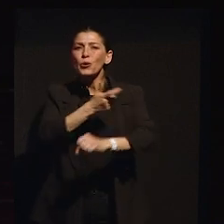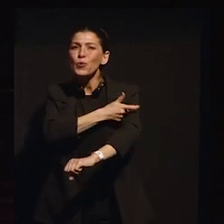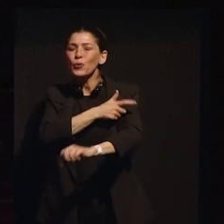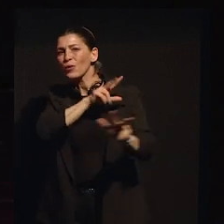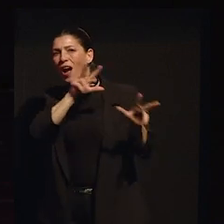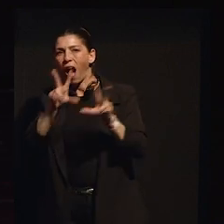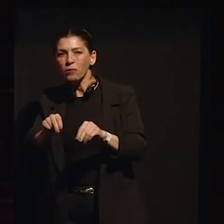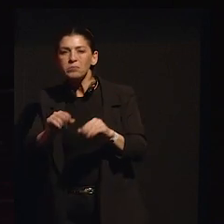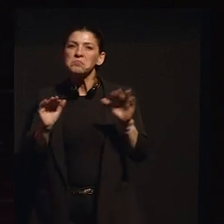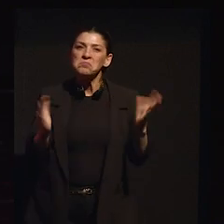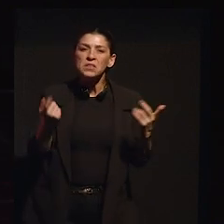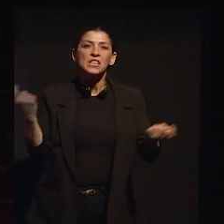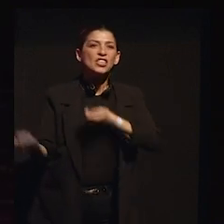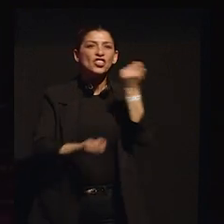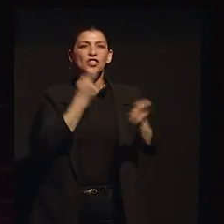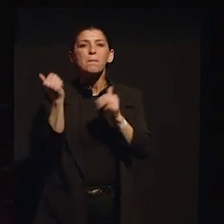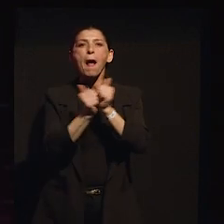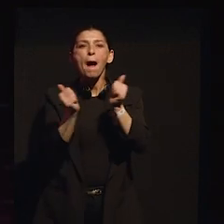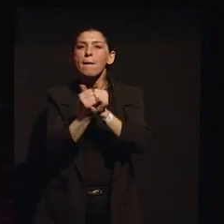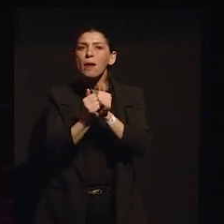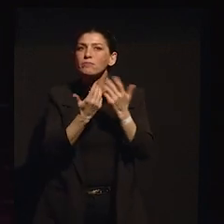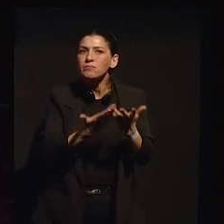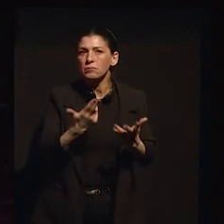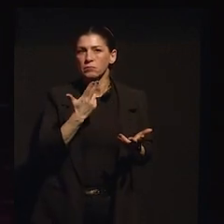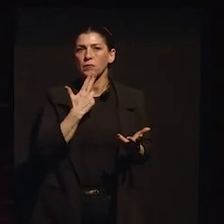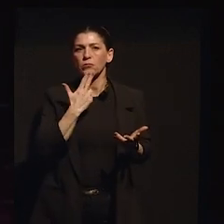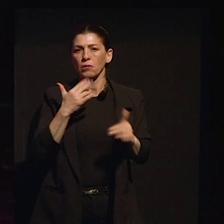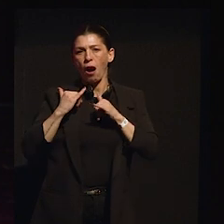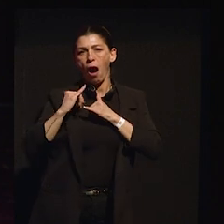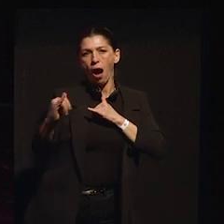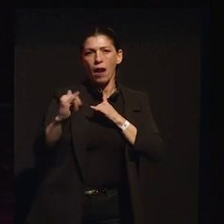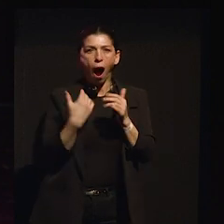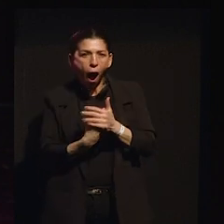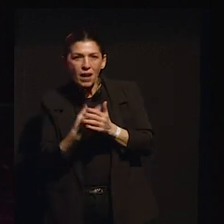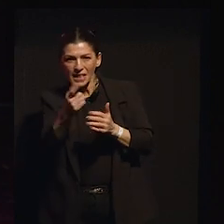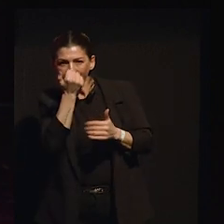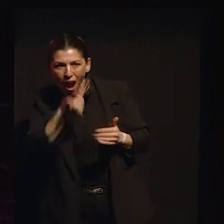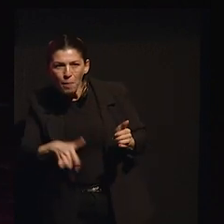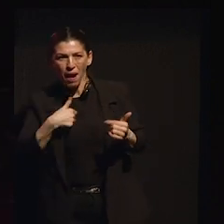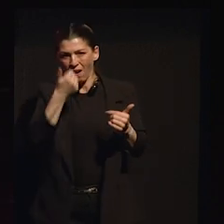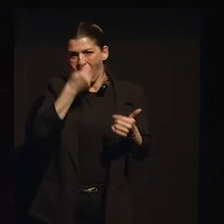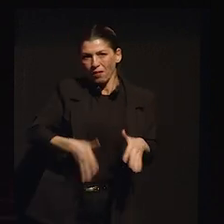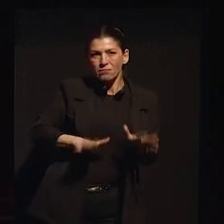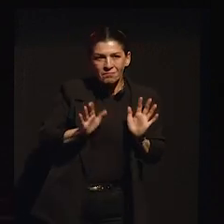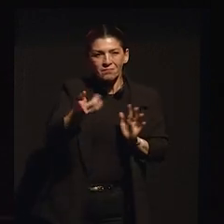Here’s how I can prove that; women who stay at the same dorm, or work at the same workplace still can have periods together.